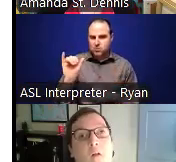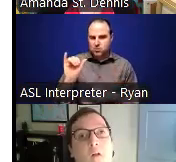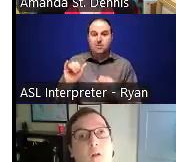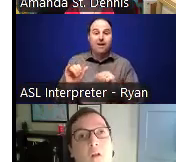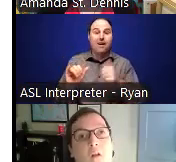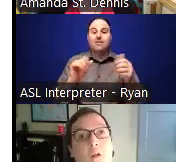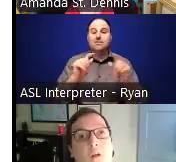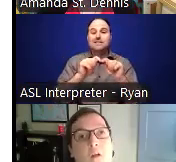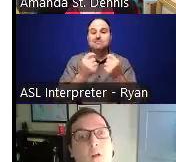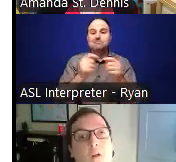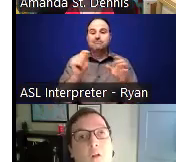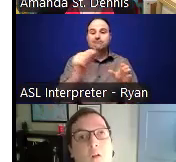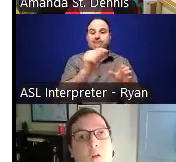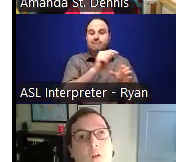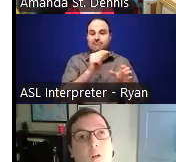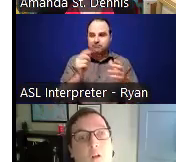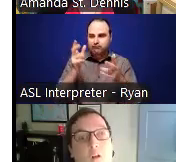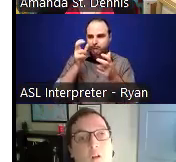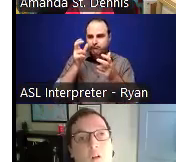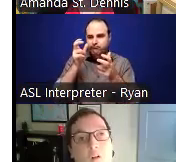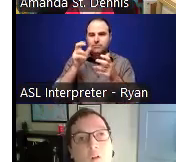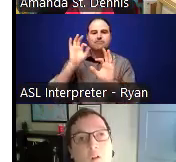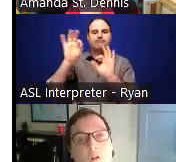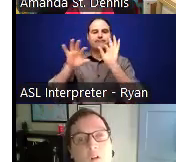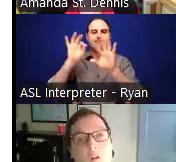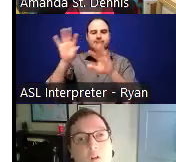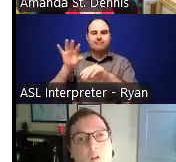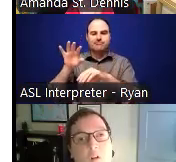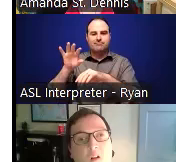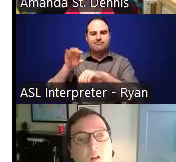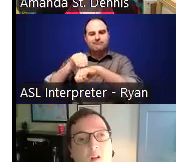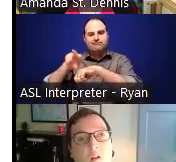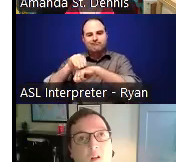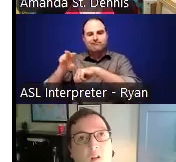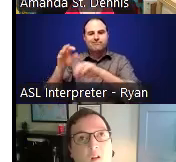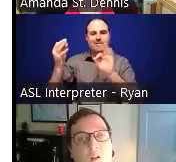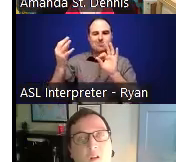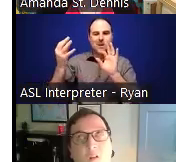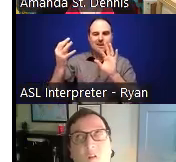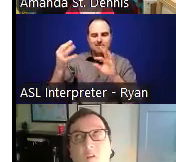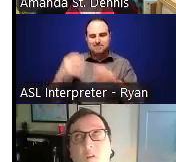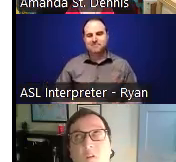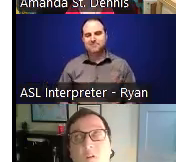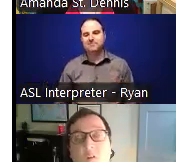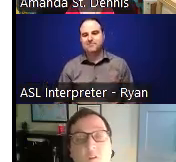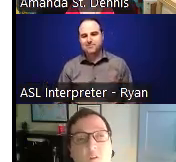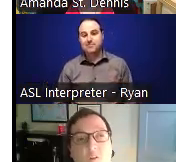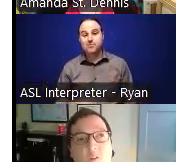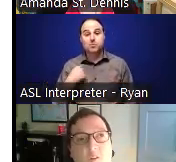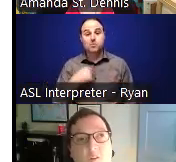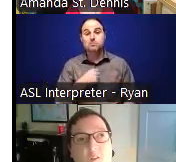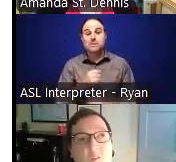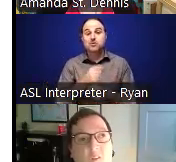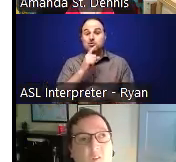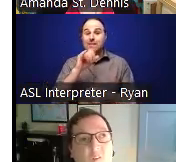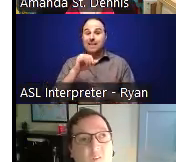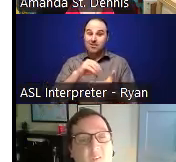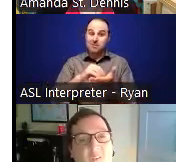And so we did our very best to ensure that our documentation either was accessible or we came up